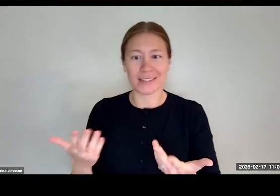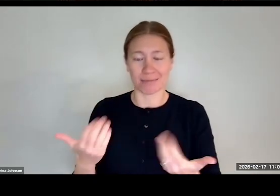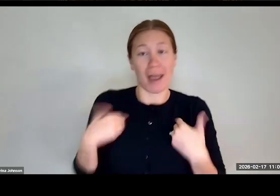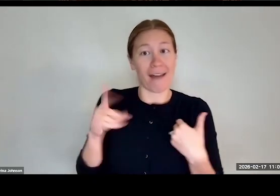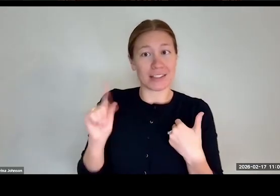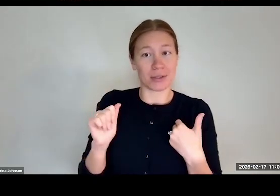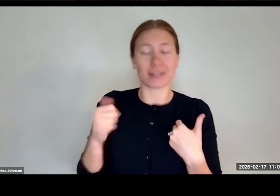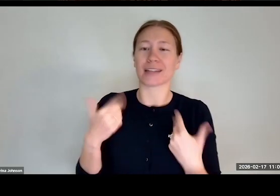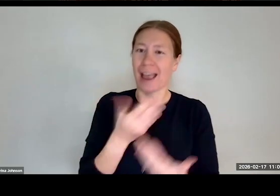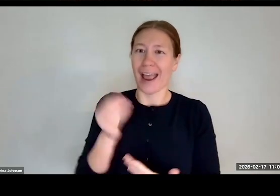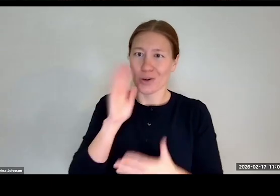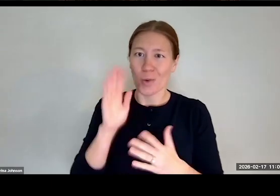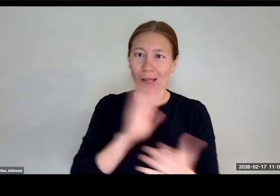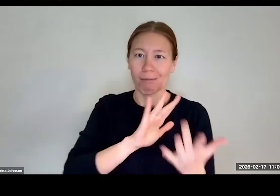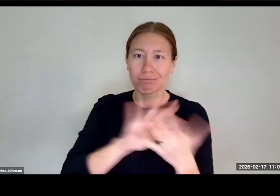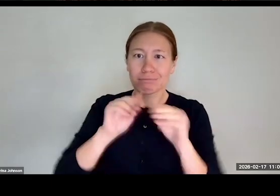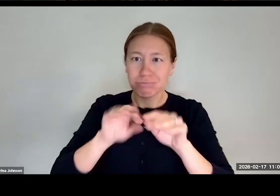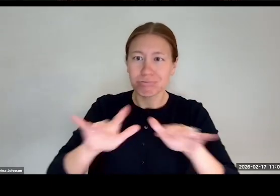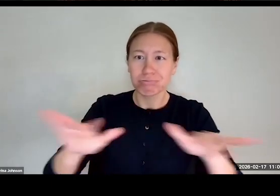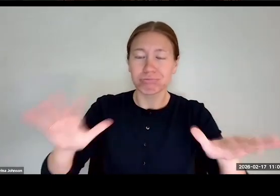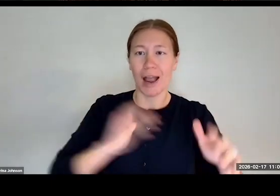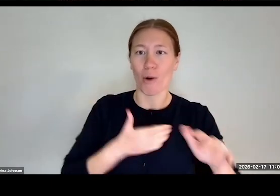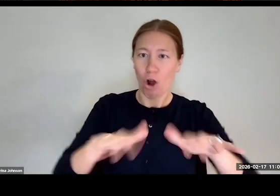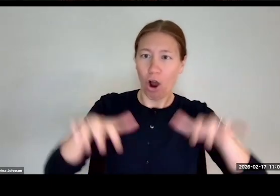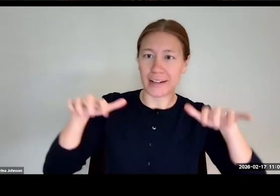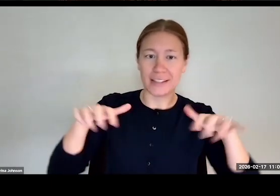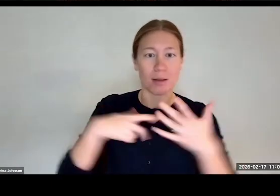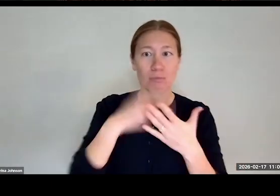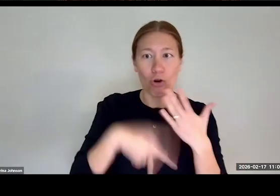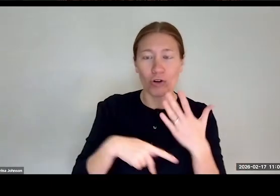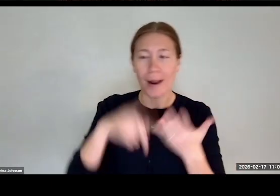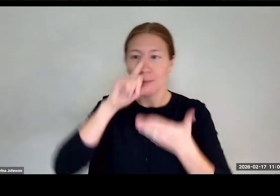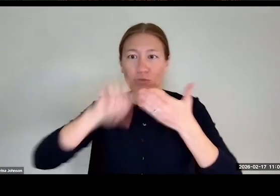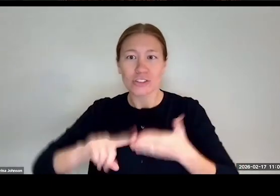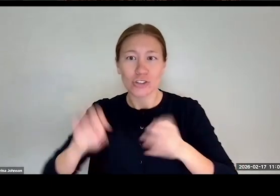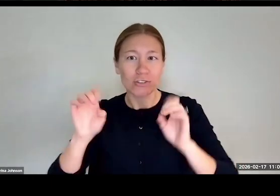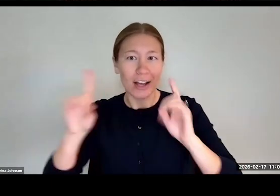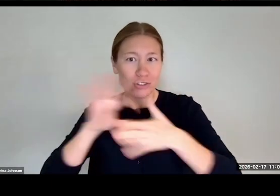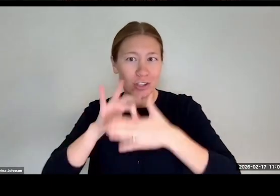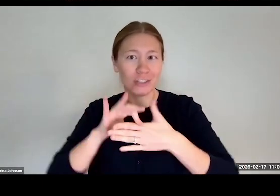larger audience with our programming, research and educational content at the institution.